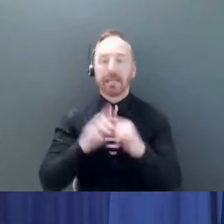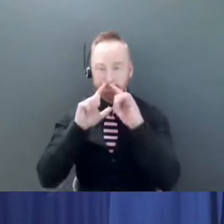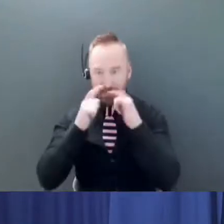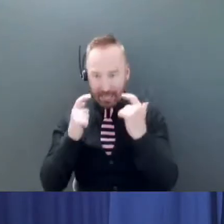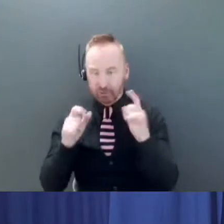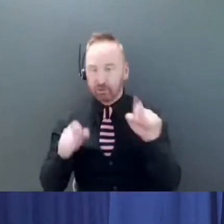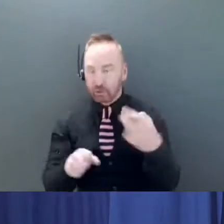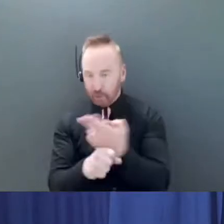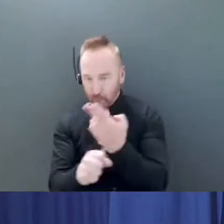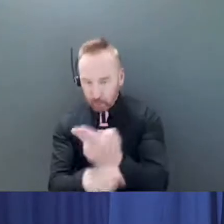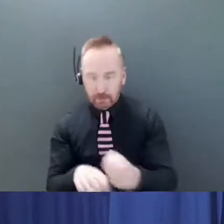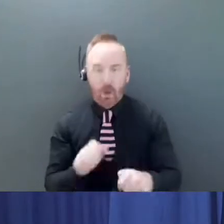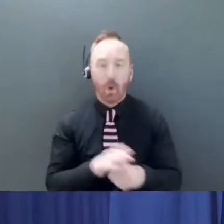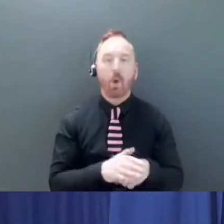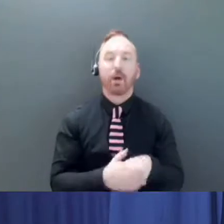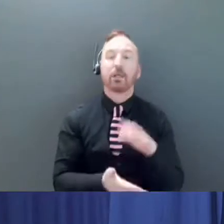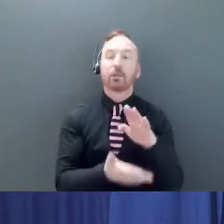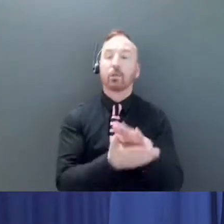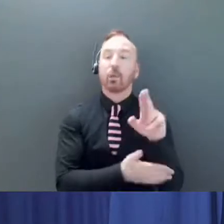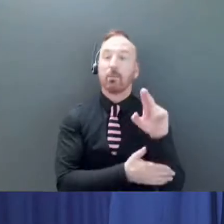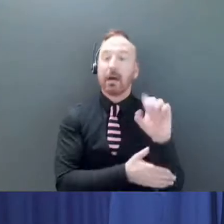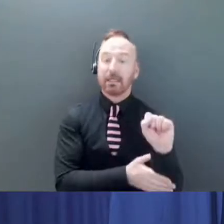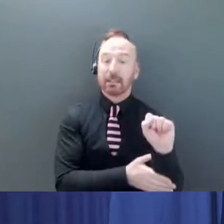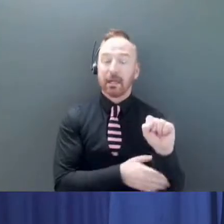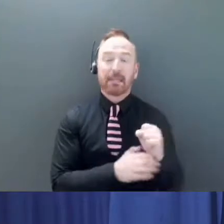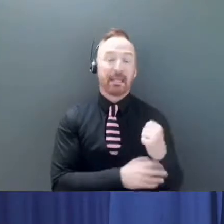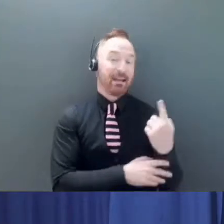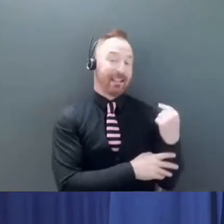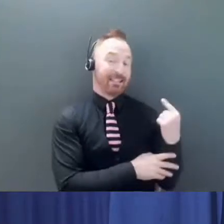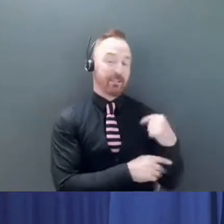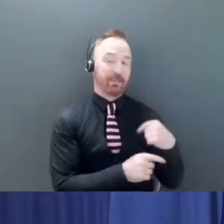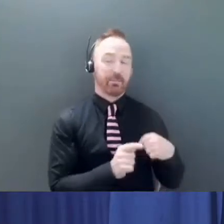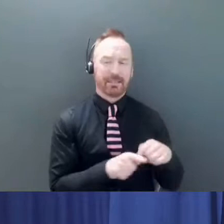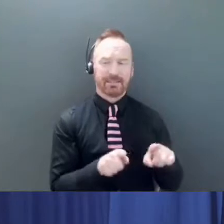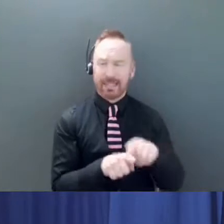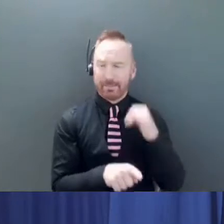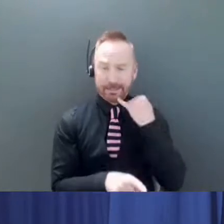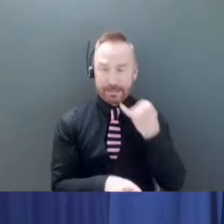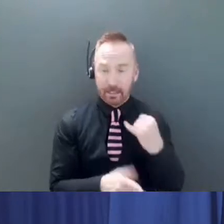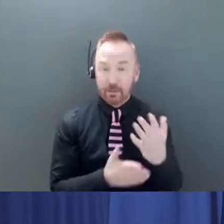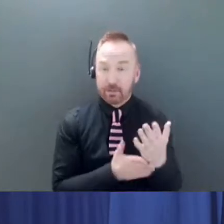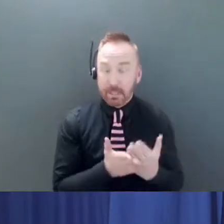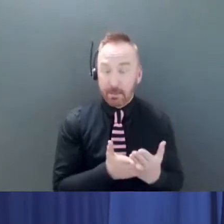exceptions for of course kids participating in physical activities, eating and drinking